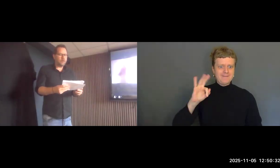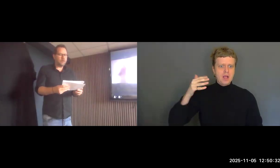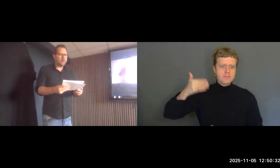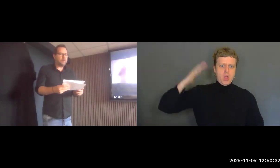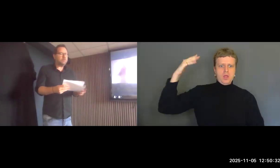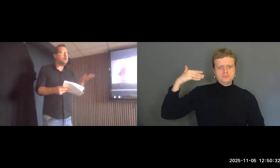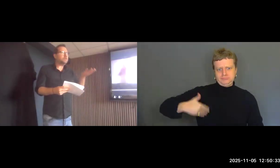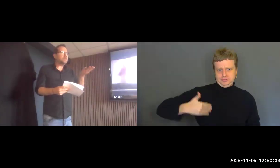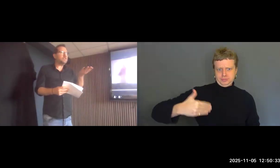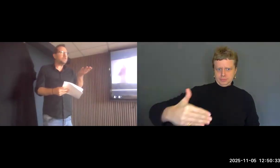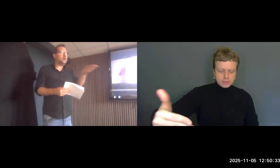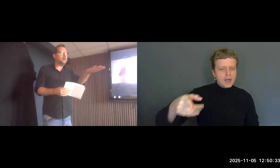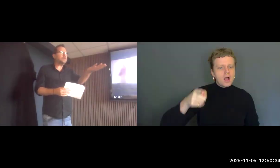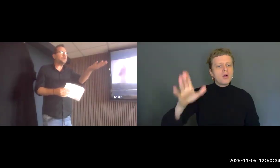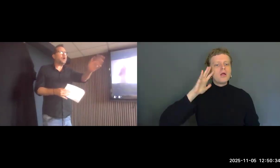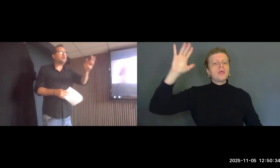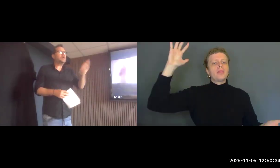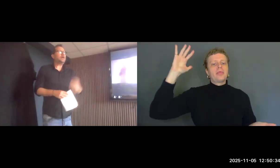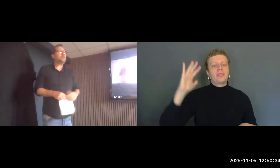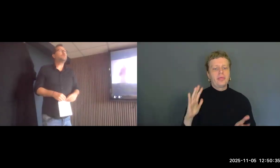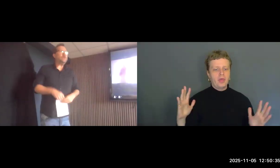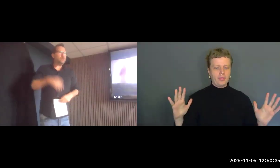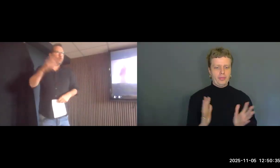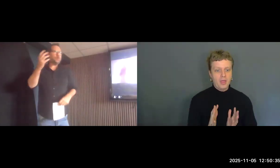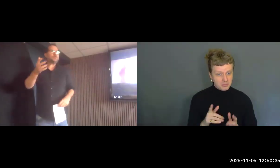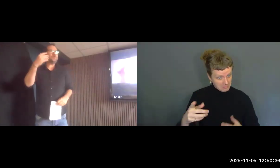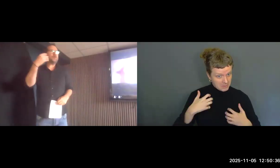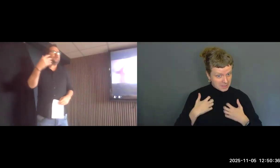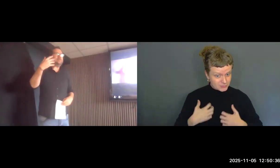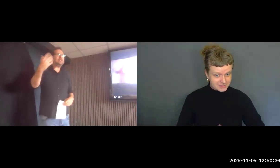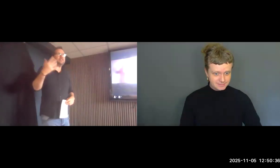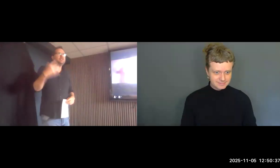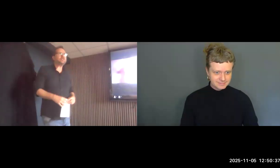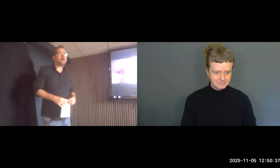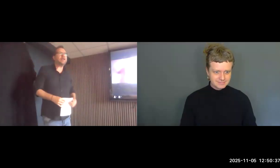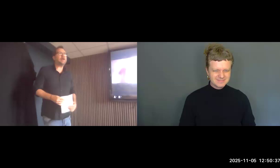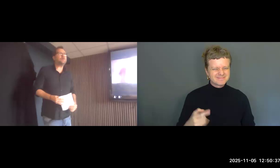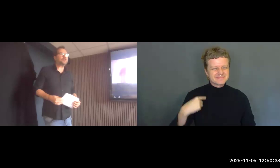Yeah, maybe Marta's talk about which words from the International Sign Language.